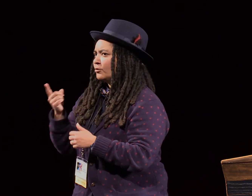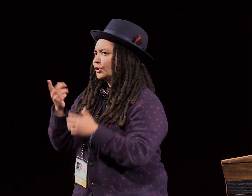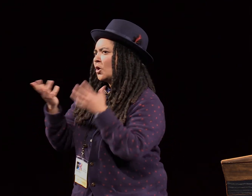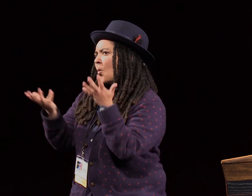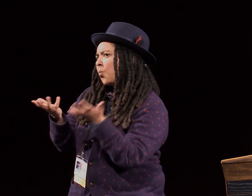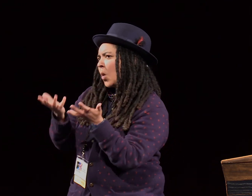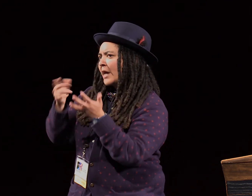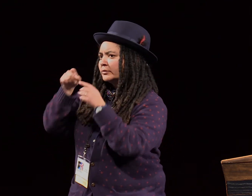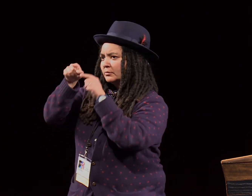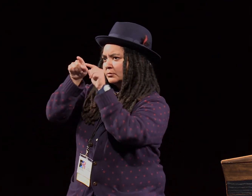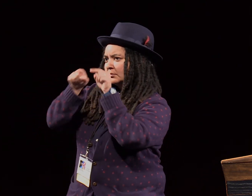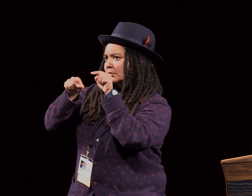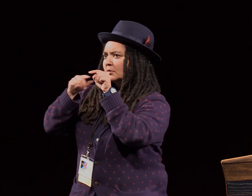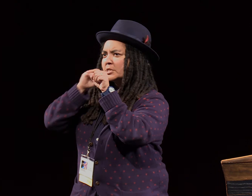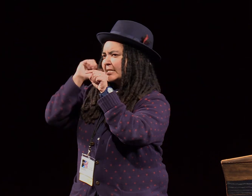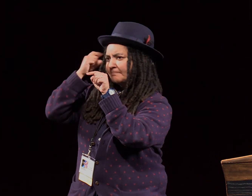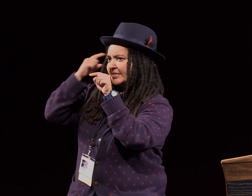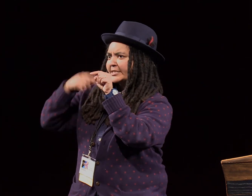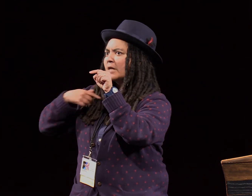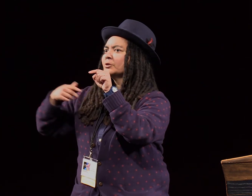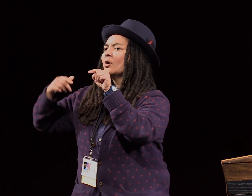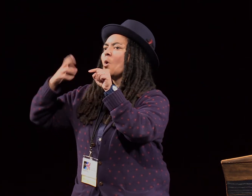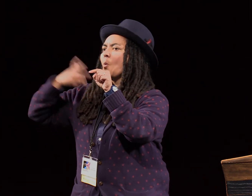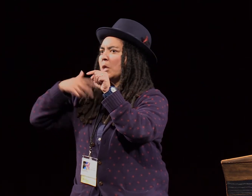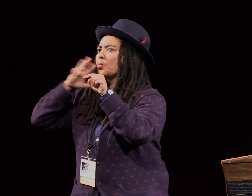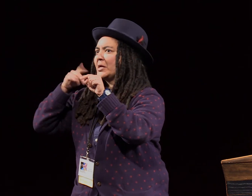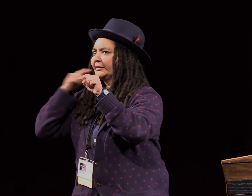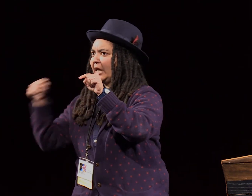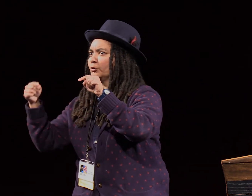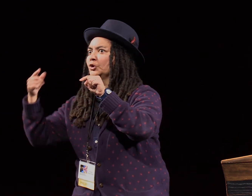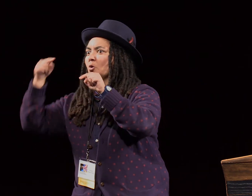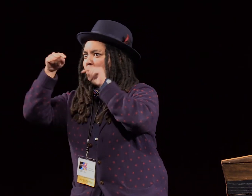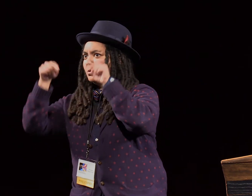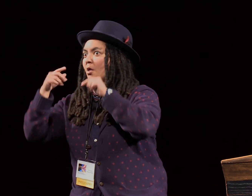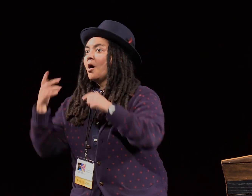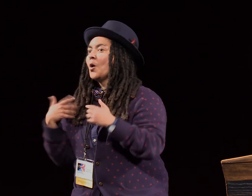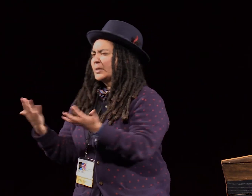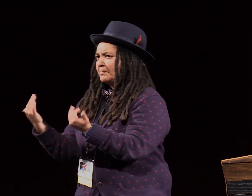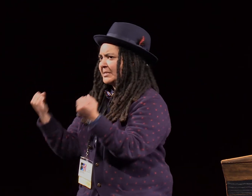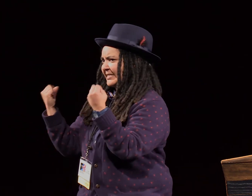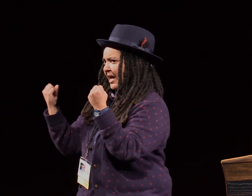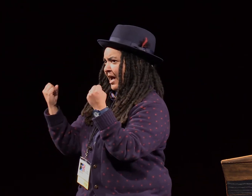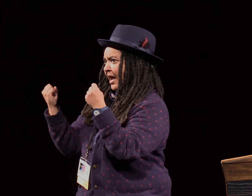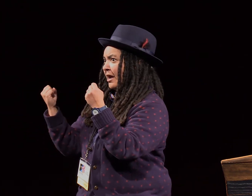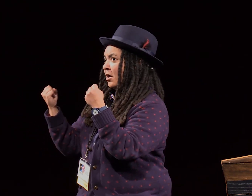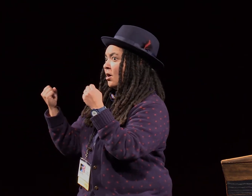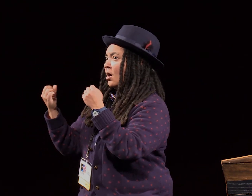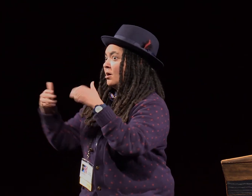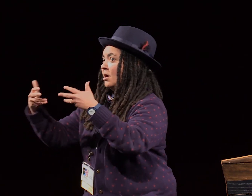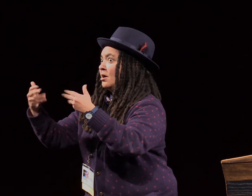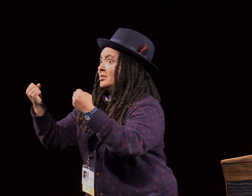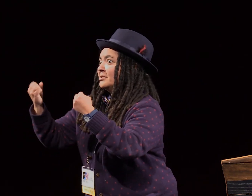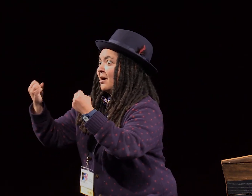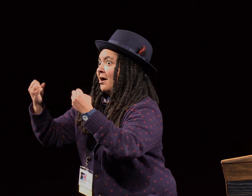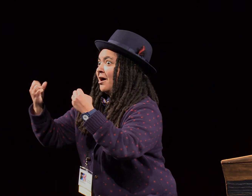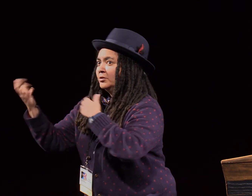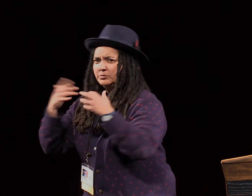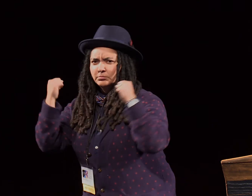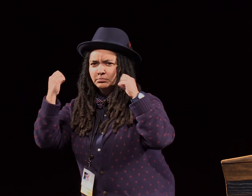We wanted to create a safe space for them. We told them what we wanted them to do. They would sign for us.